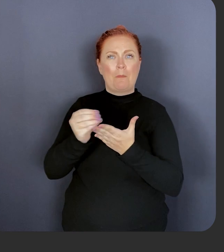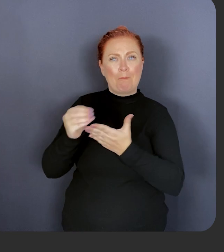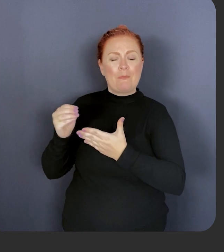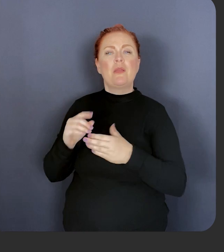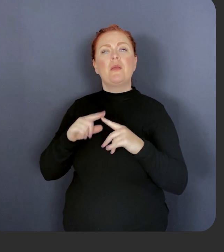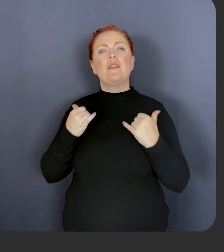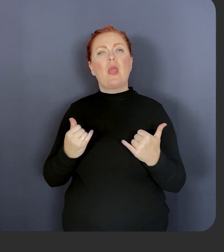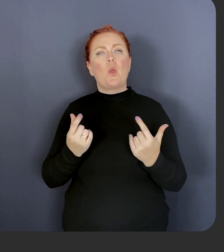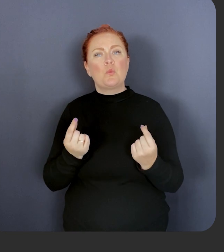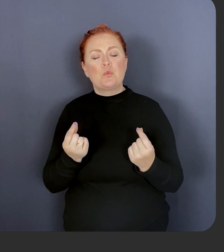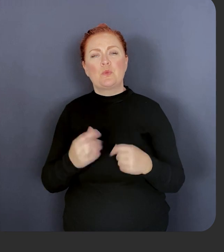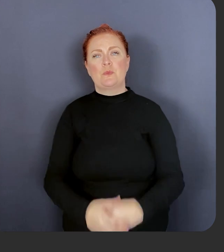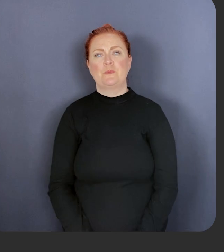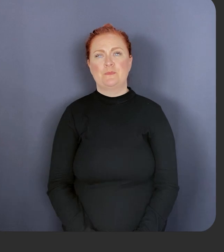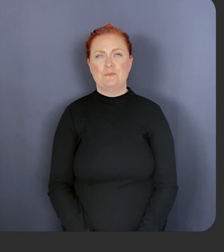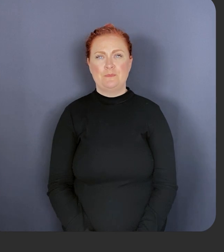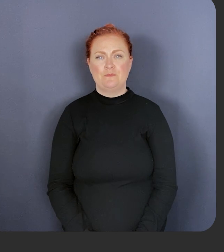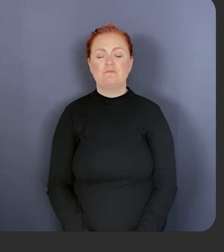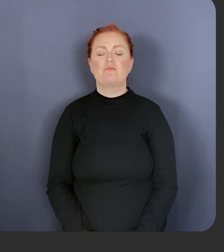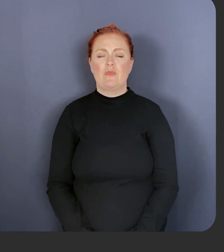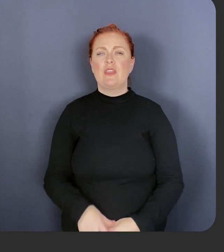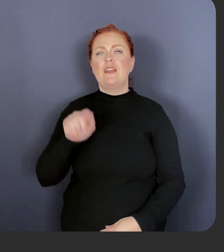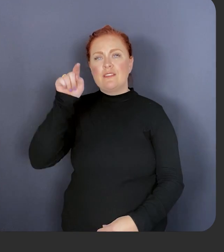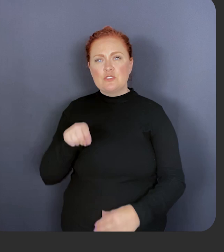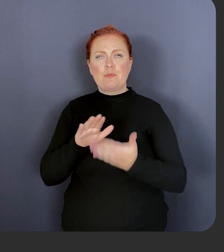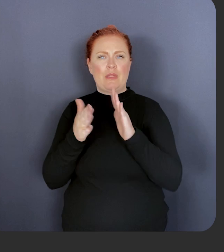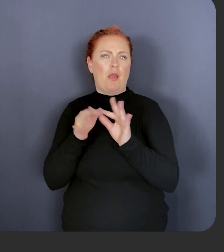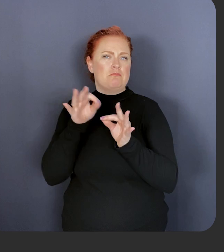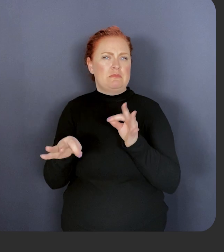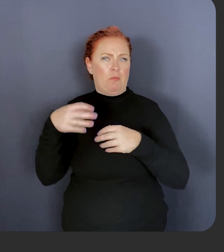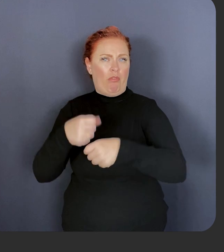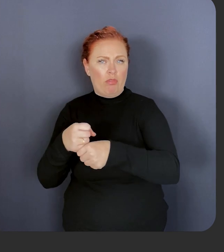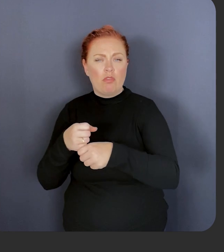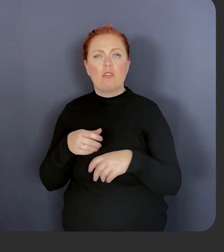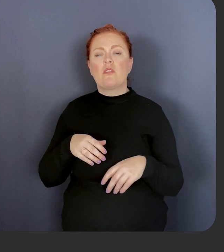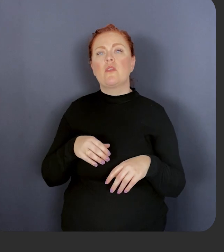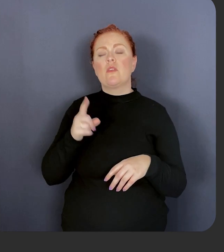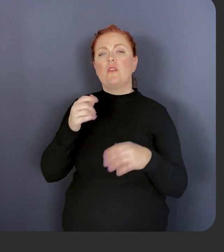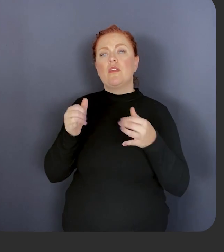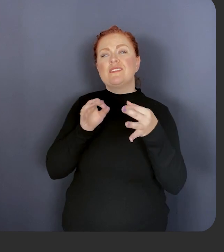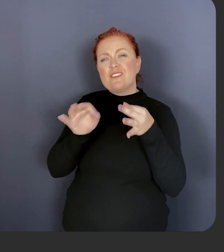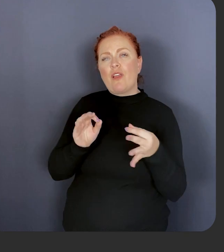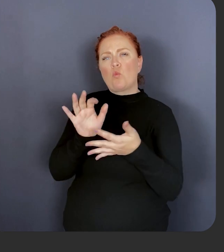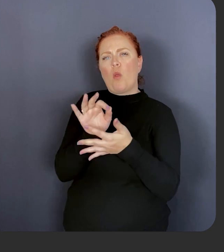And what we want to do is just simplify this. So we're going to define our options